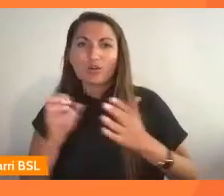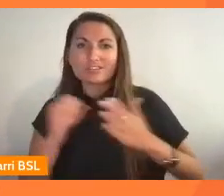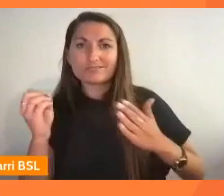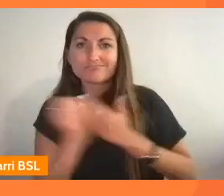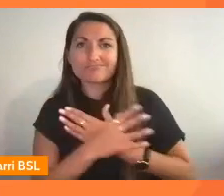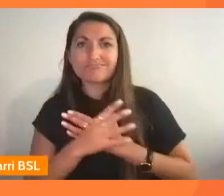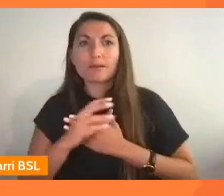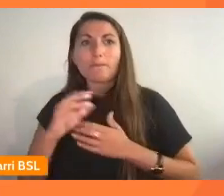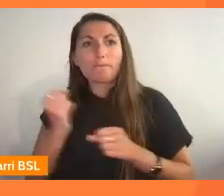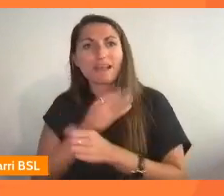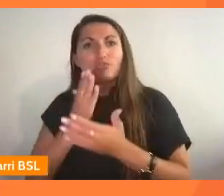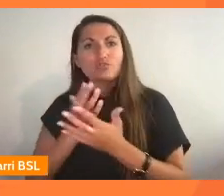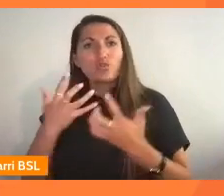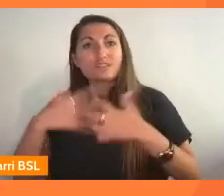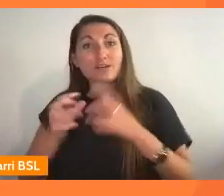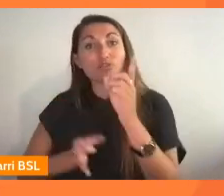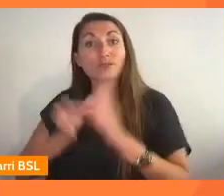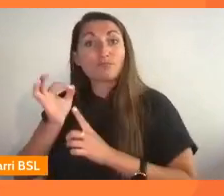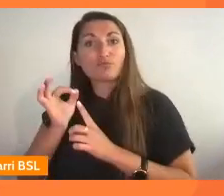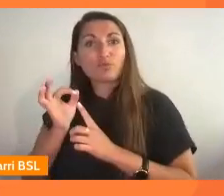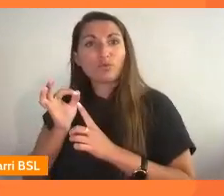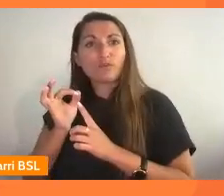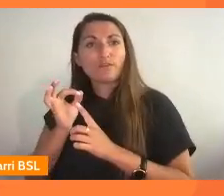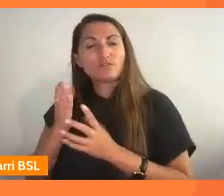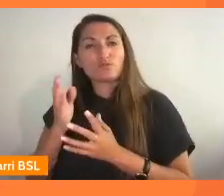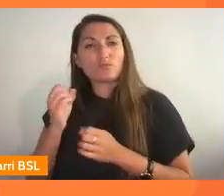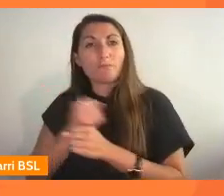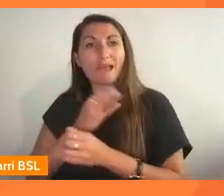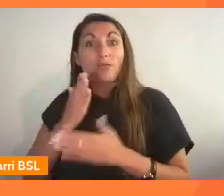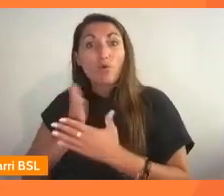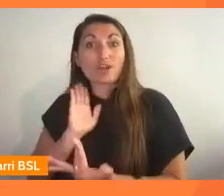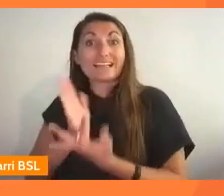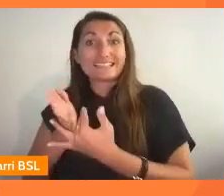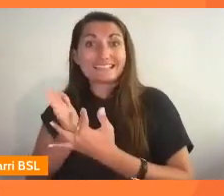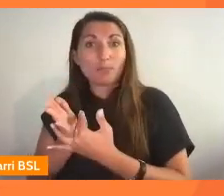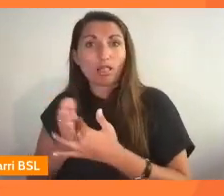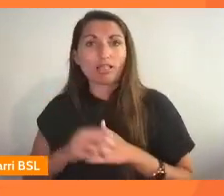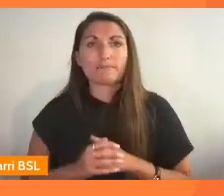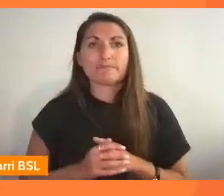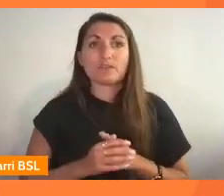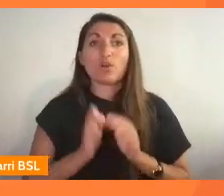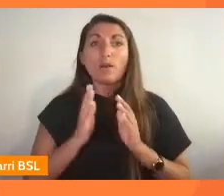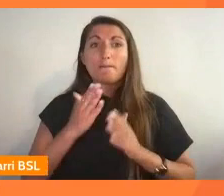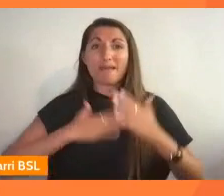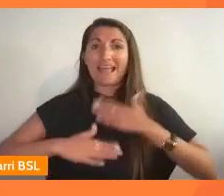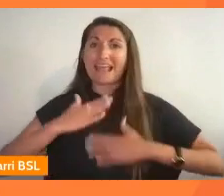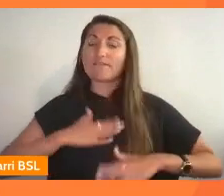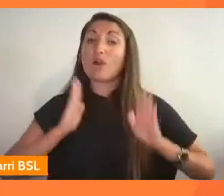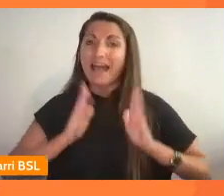to make your work more accessible? And I think that is also the thing that we now need to start changing our behaviour on.